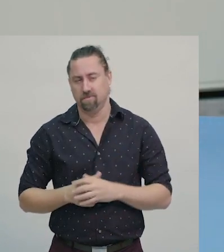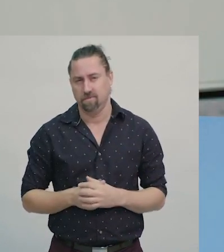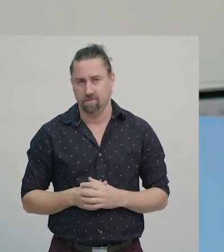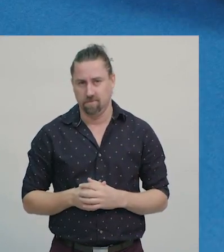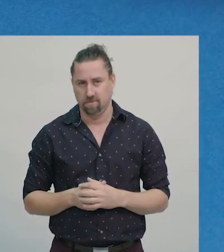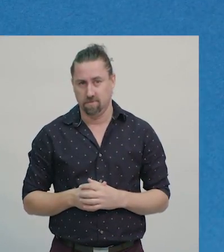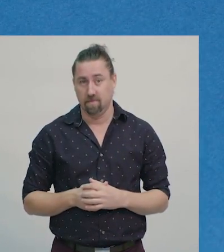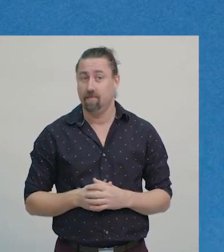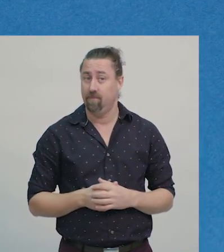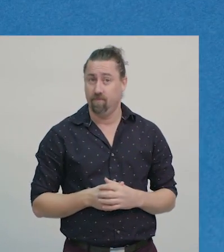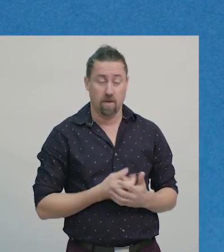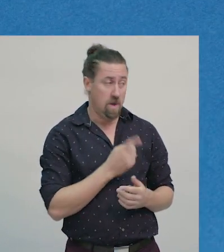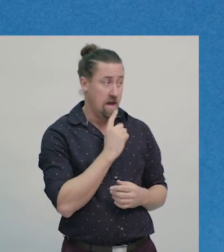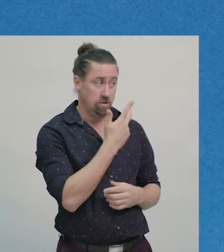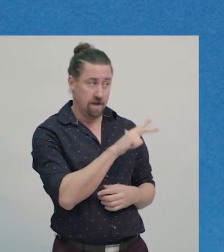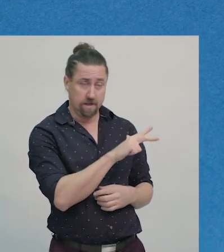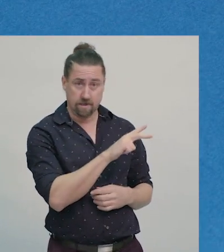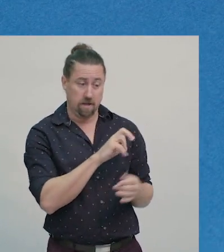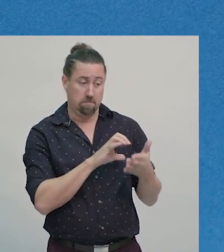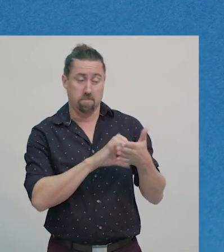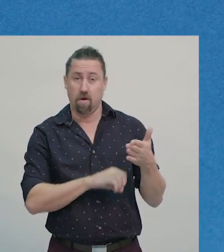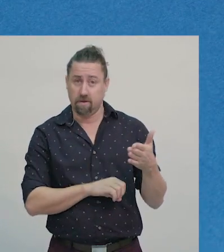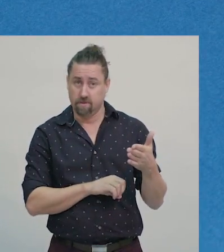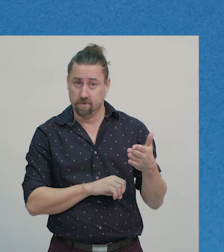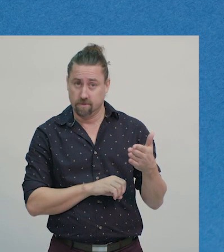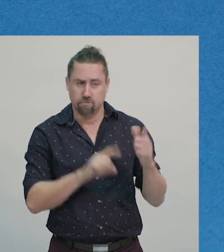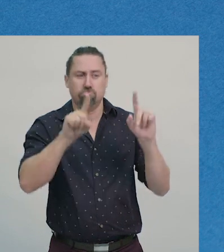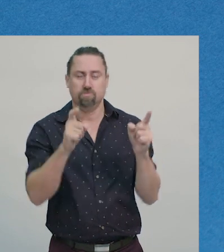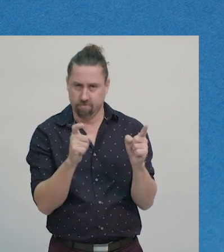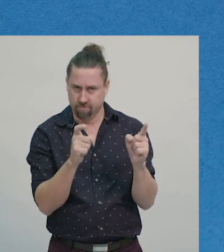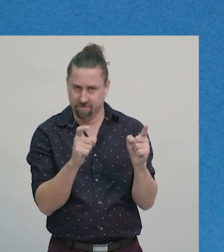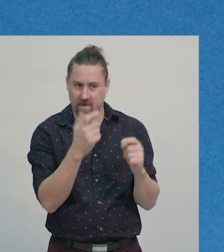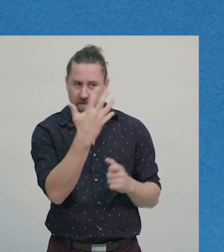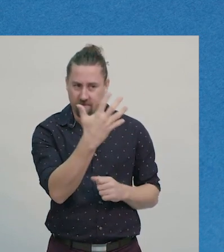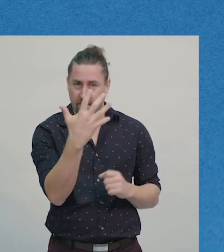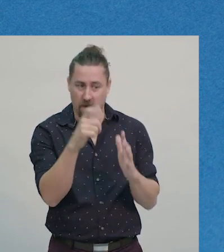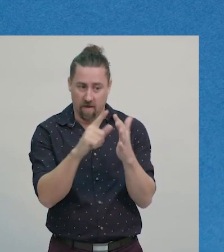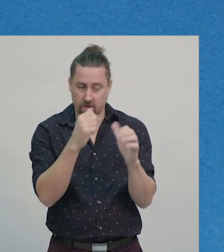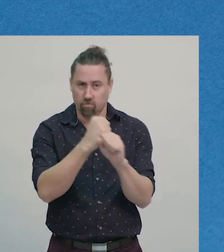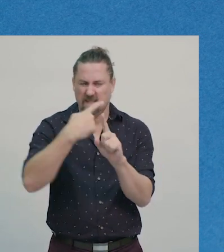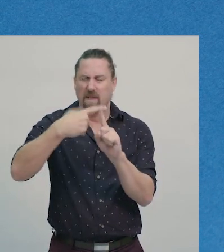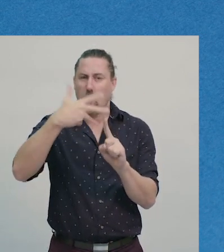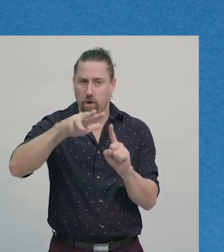We have 180 degrees subtract (55 degrees plus 90 degrees).